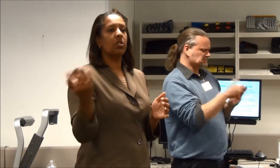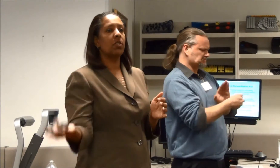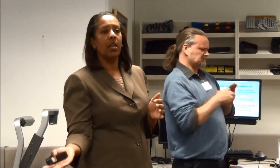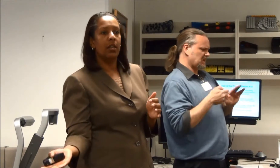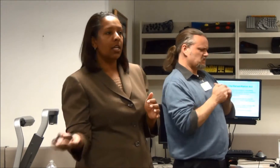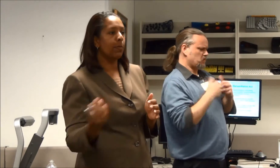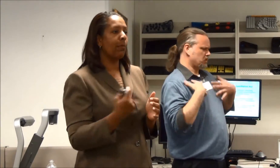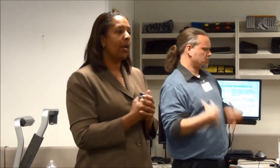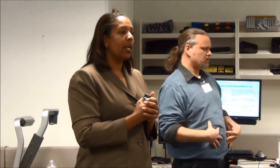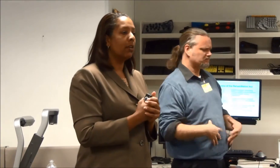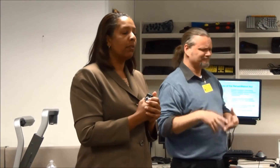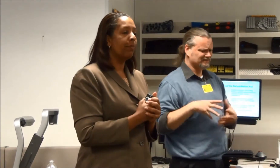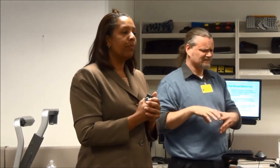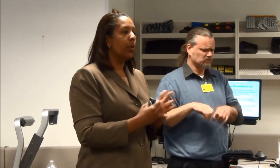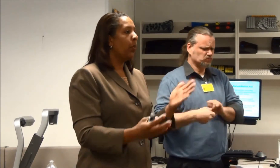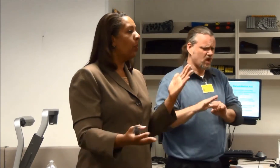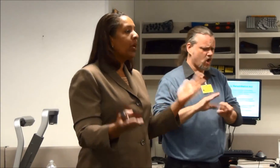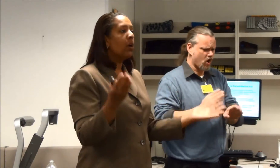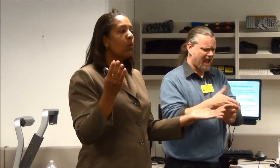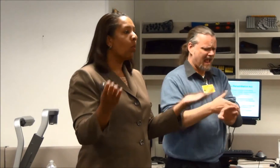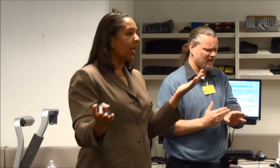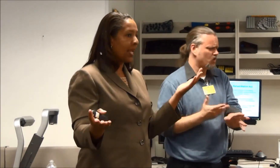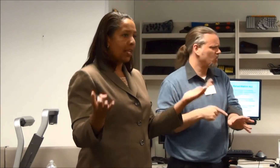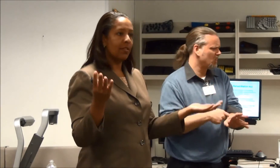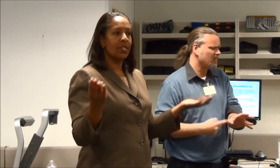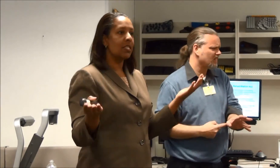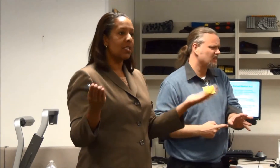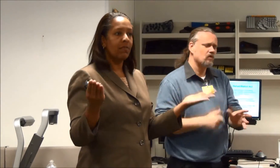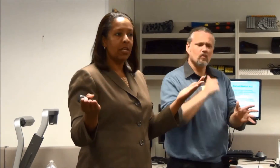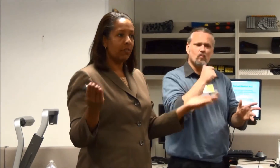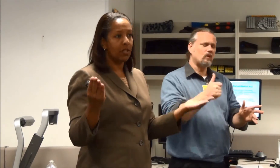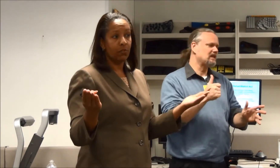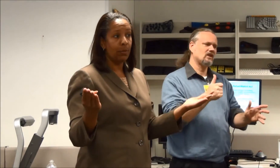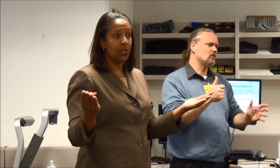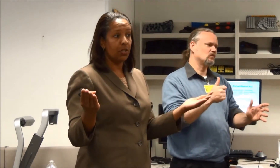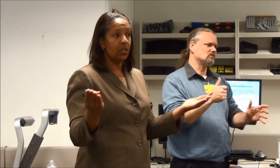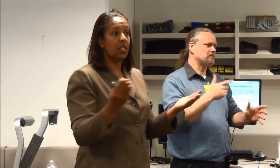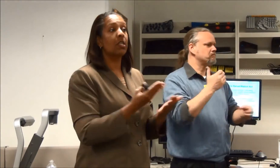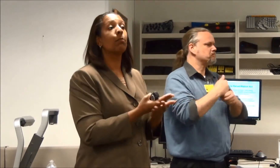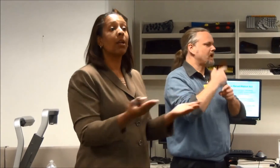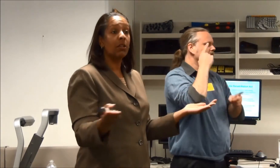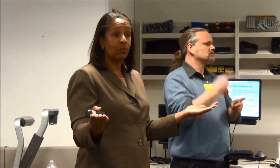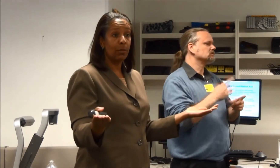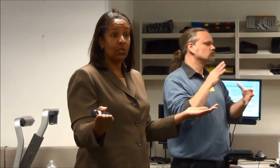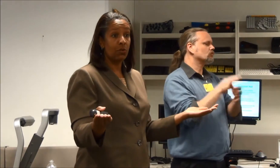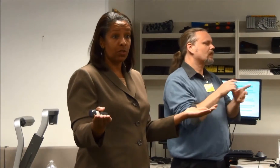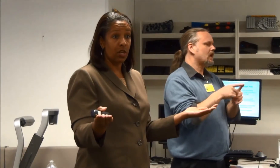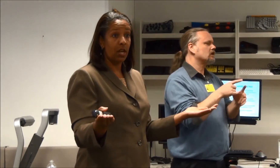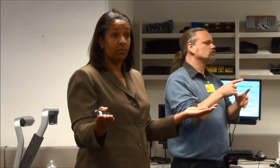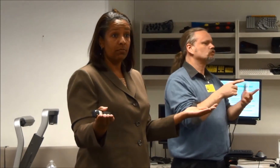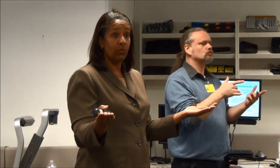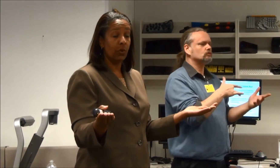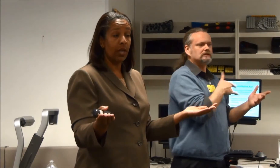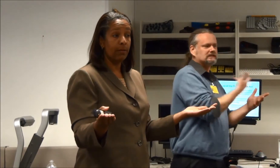She just said I sprained my ankle. We don't weigh the sensitivity of the information. It's either medical information or it's not.